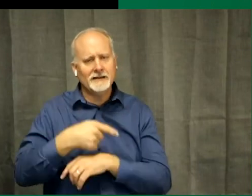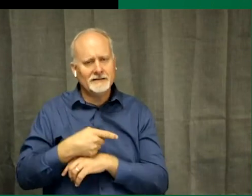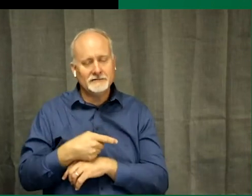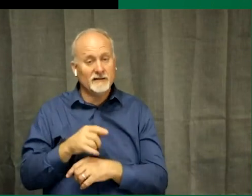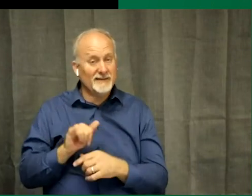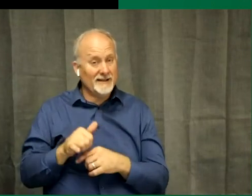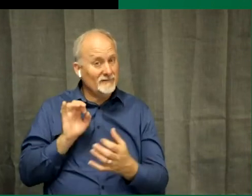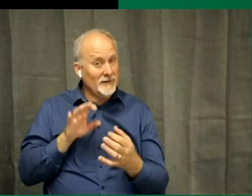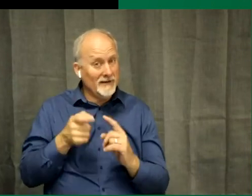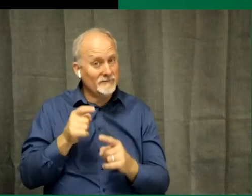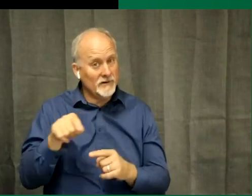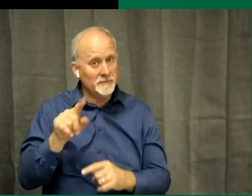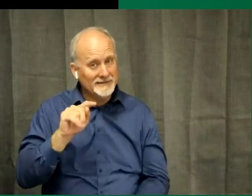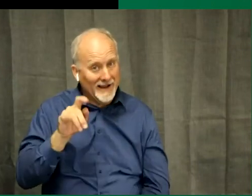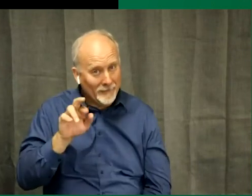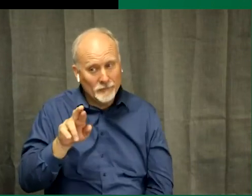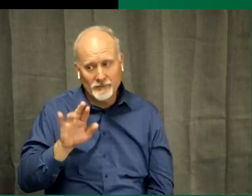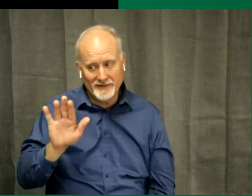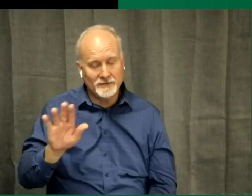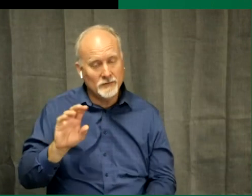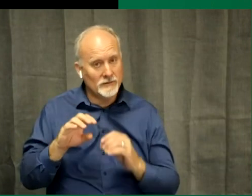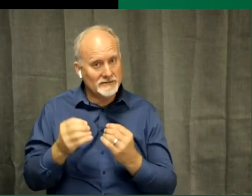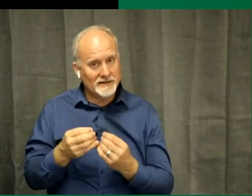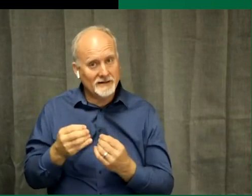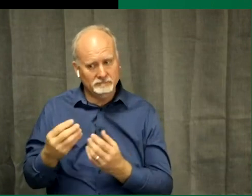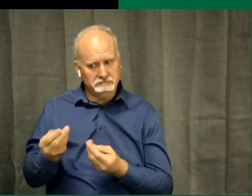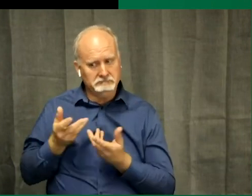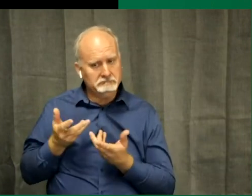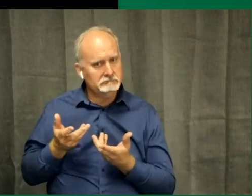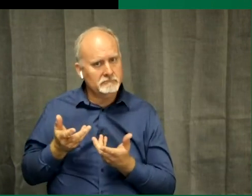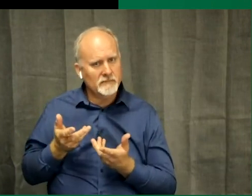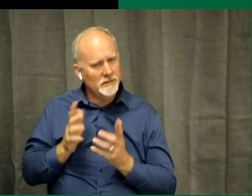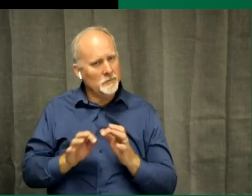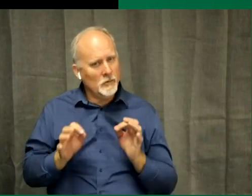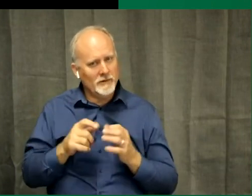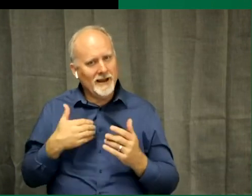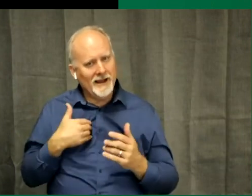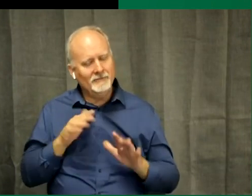we got from tyler and his organization about how important it is to have some downtime